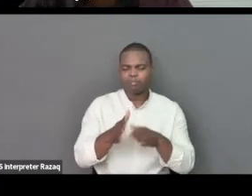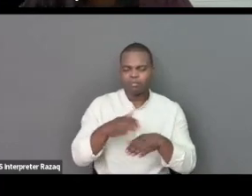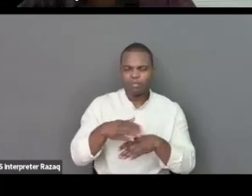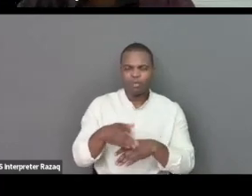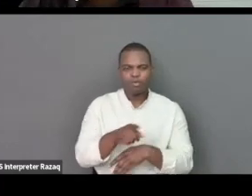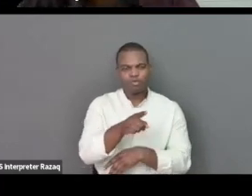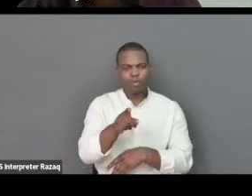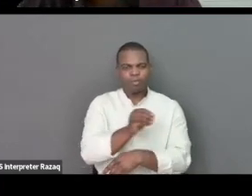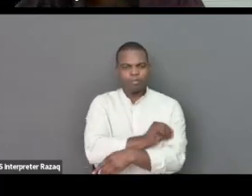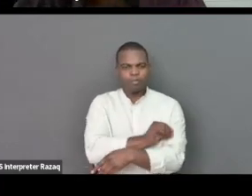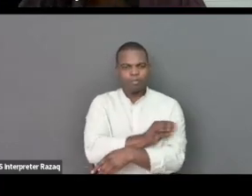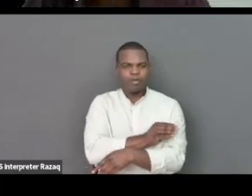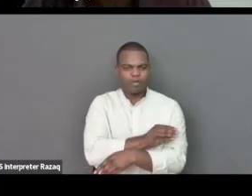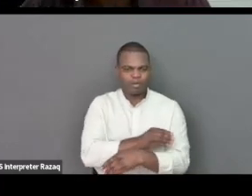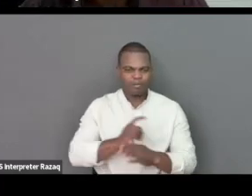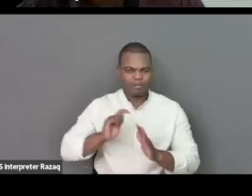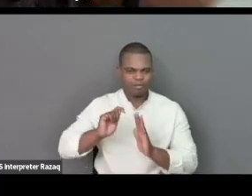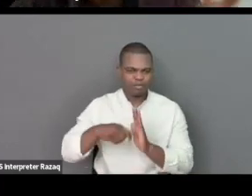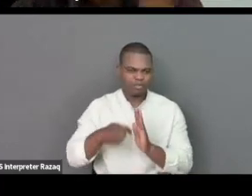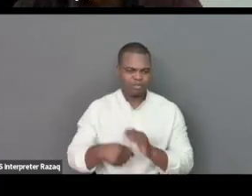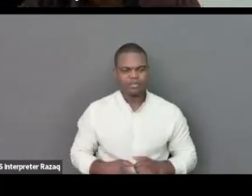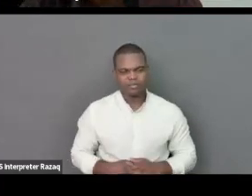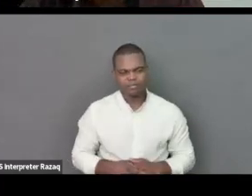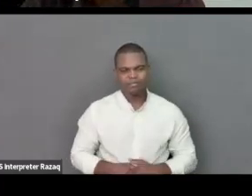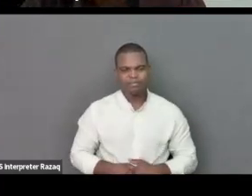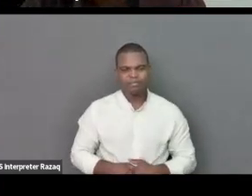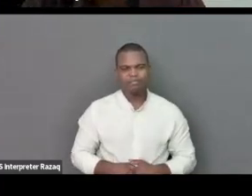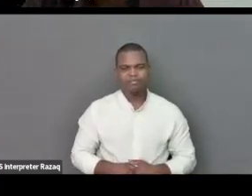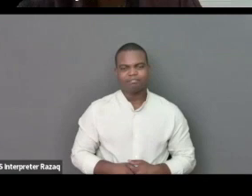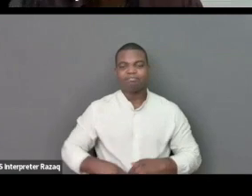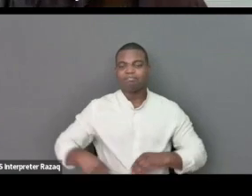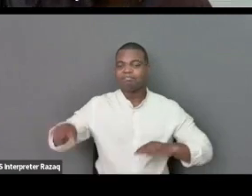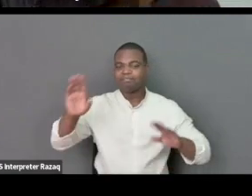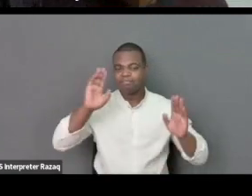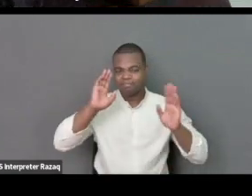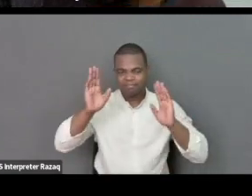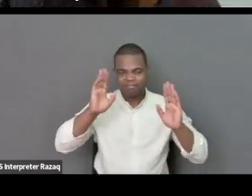Hello, yes